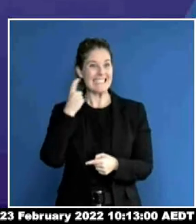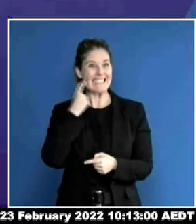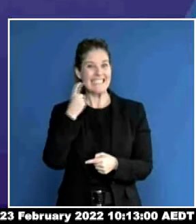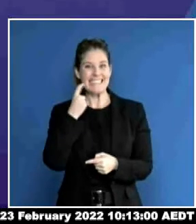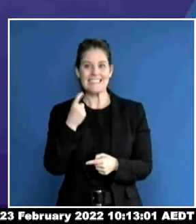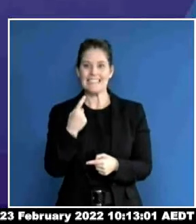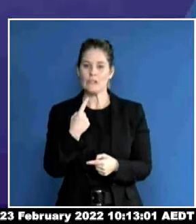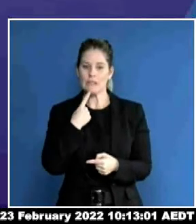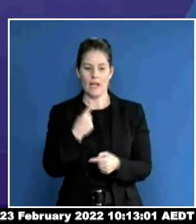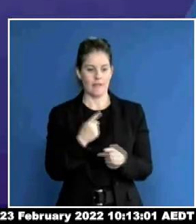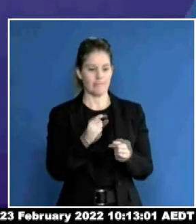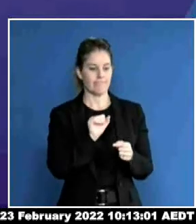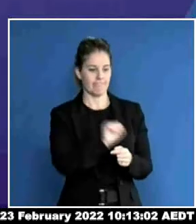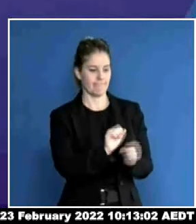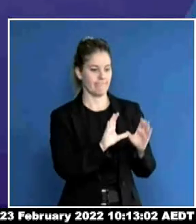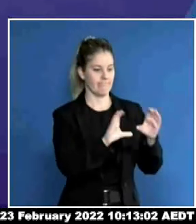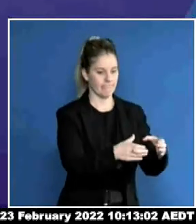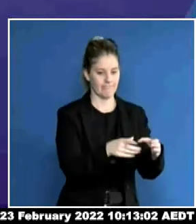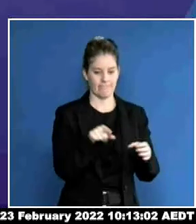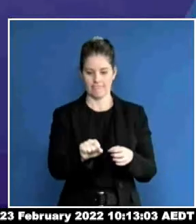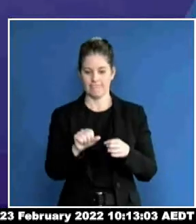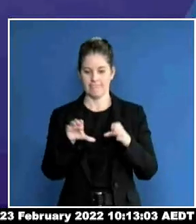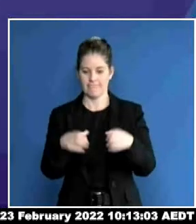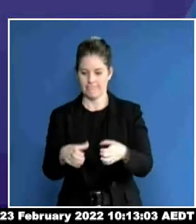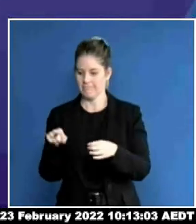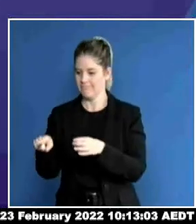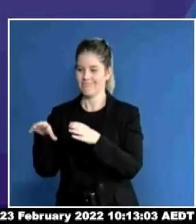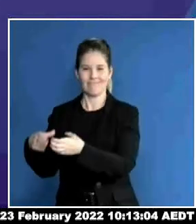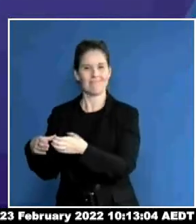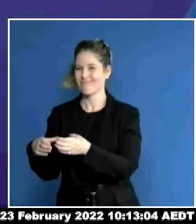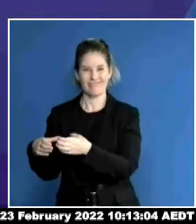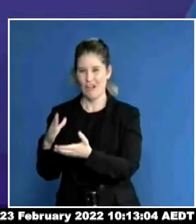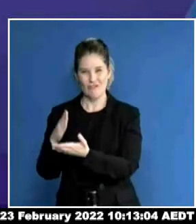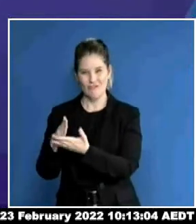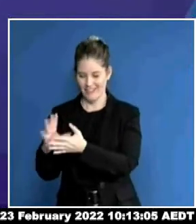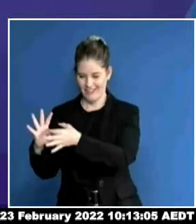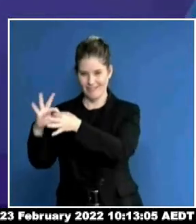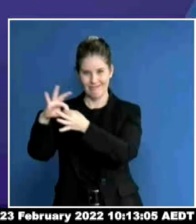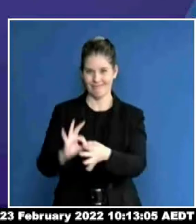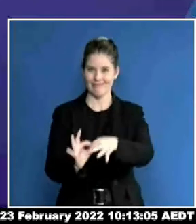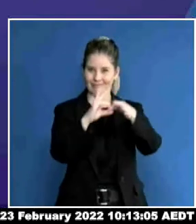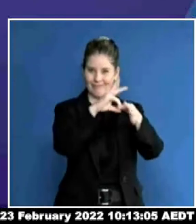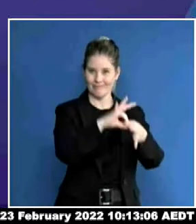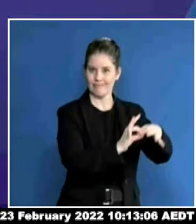The policy issues are closely related to each other. So it is with the DES program.